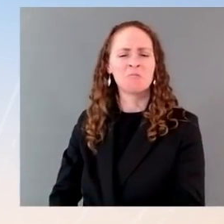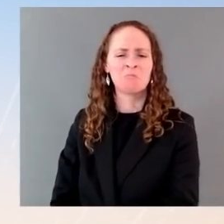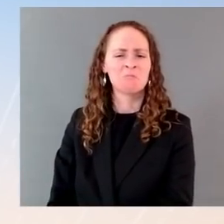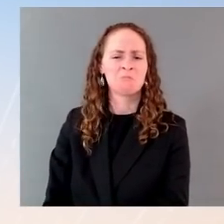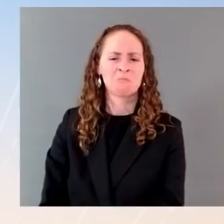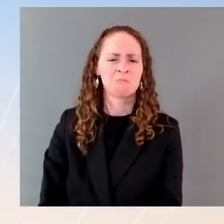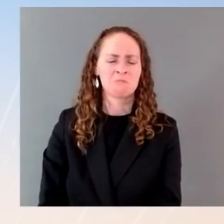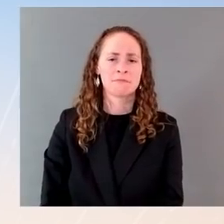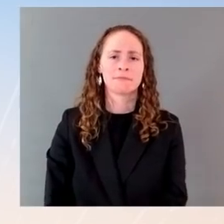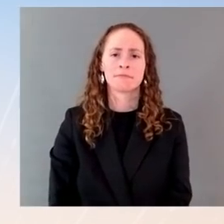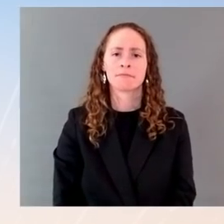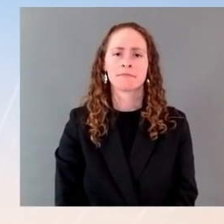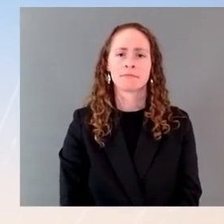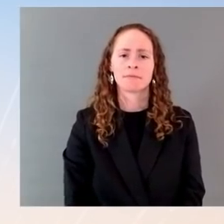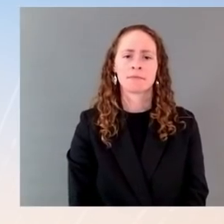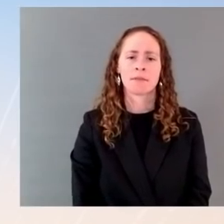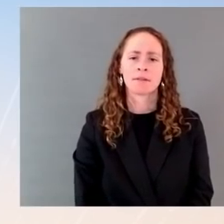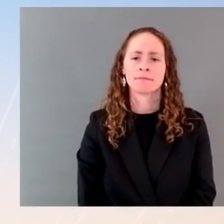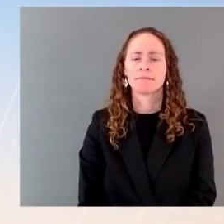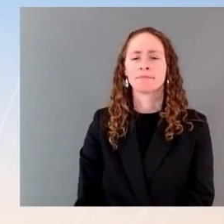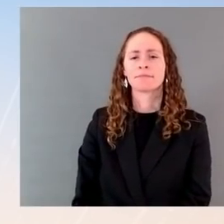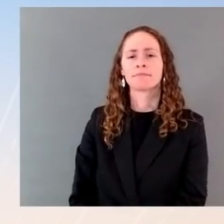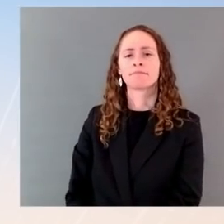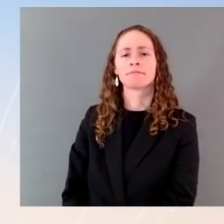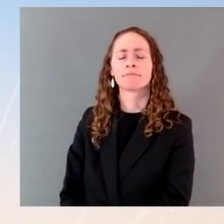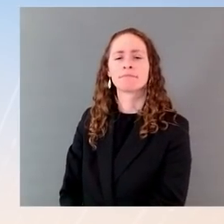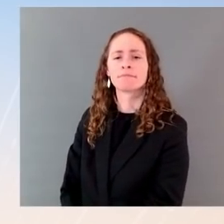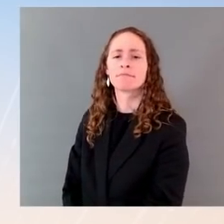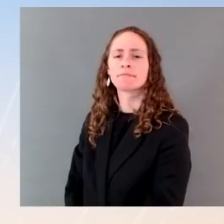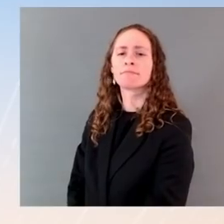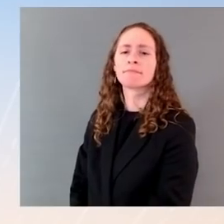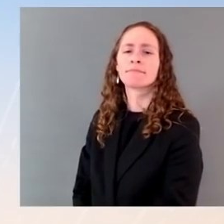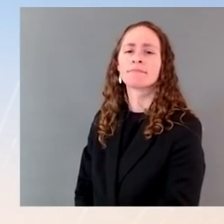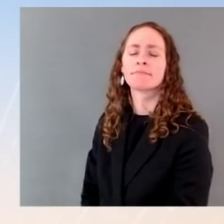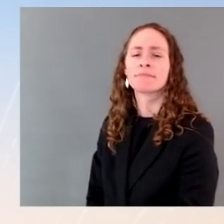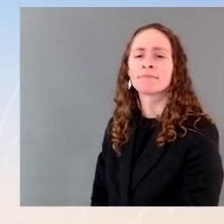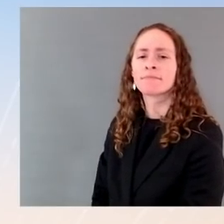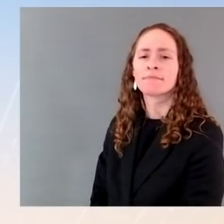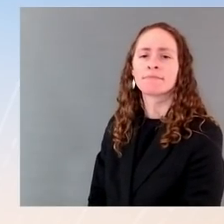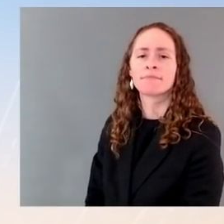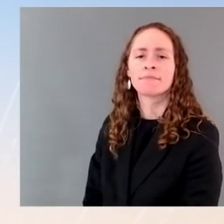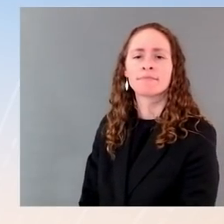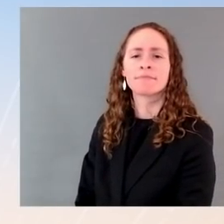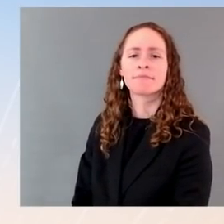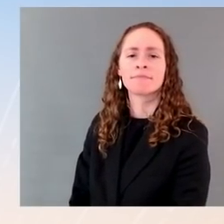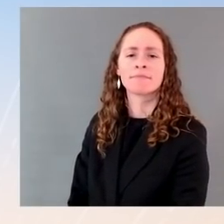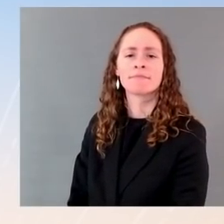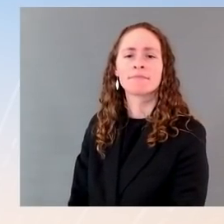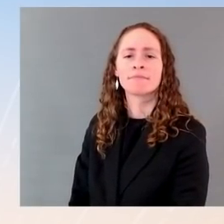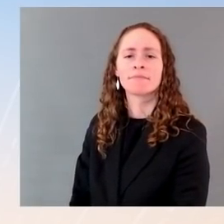and local tax cap for those who make over $400,000? Ms. Psaki: The SALT deduction? The Press: Correct. Ms. Psaki: That is something --